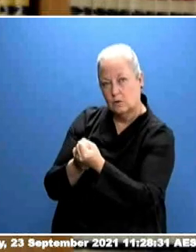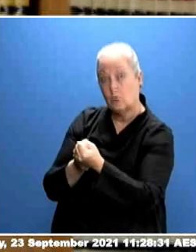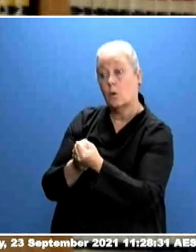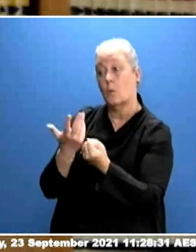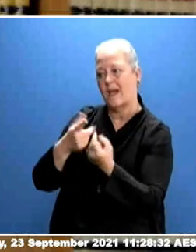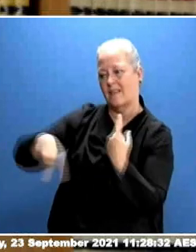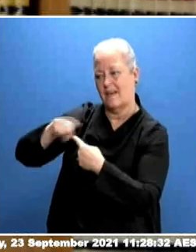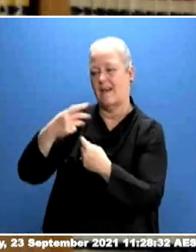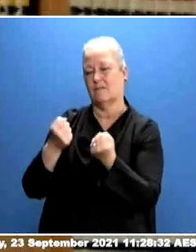Thank you.